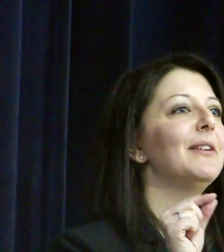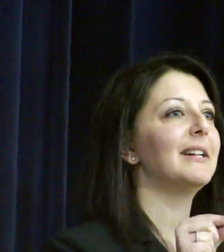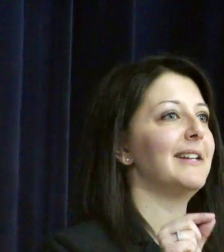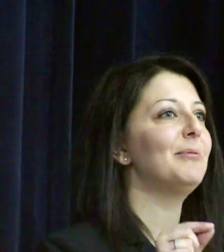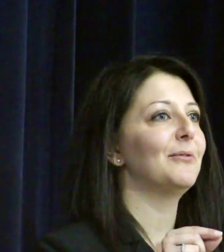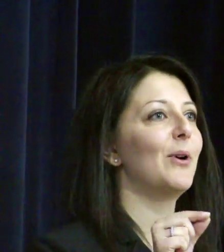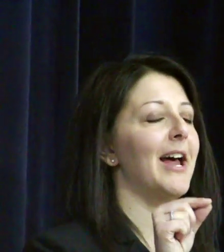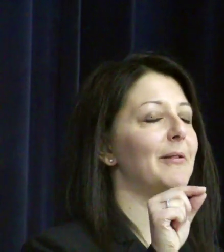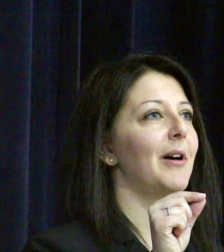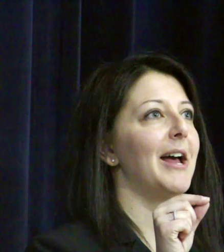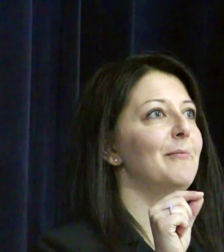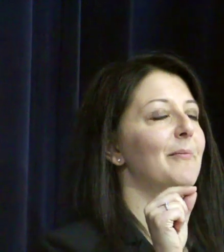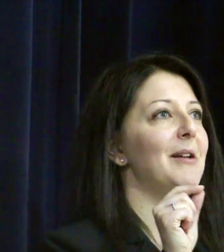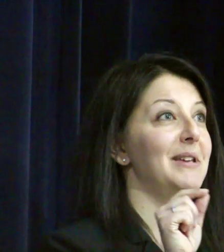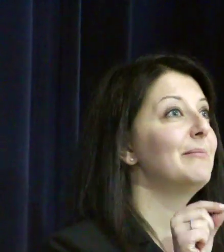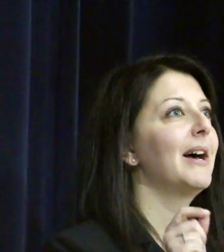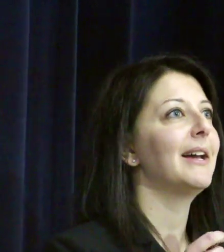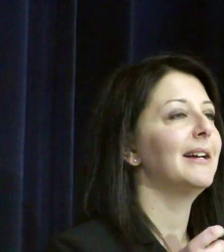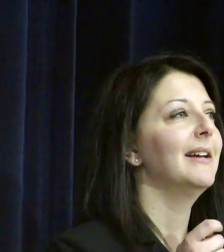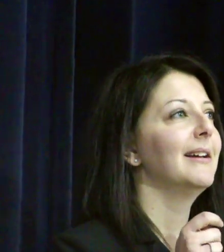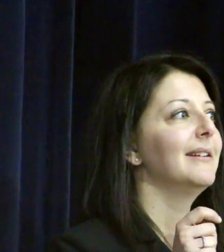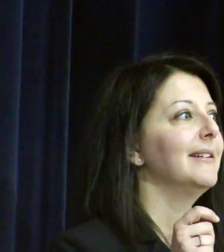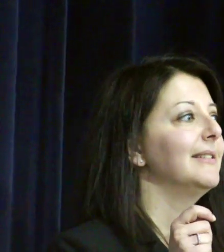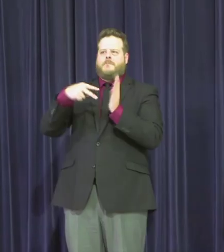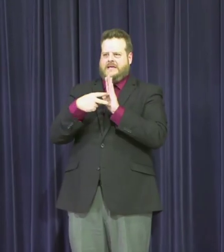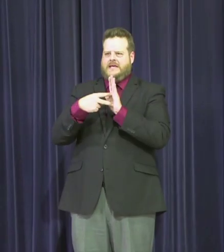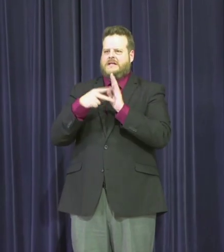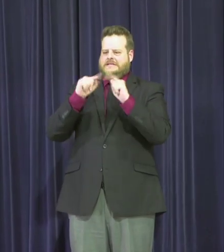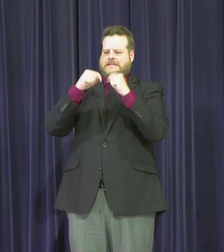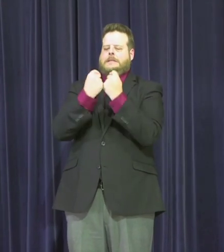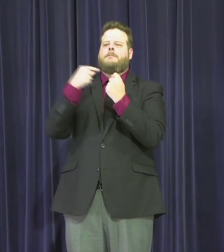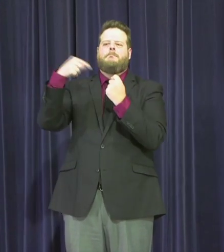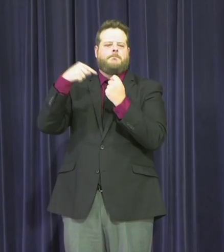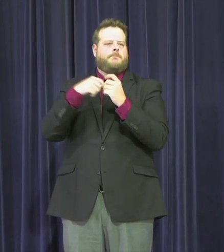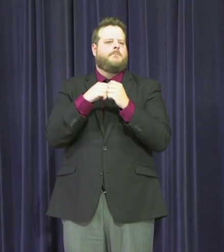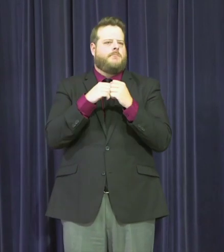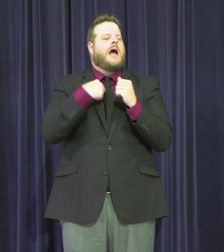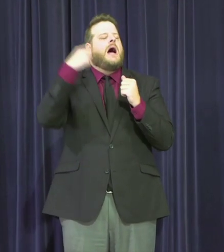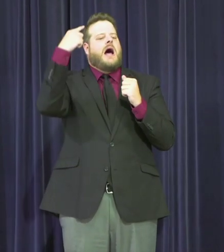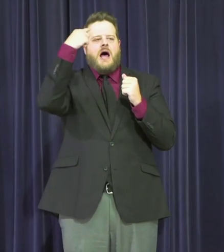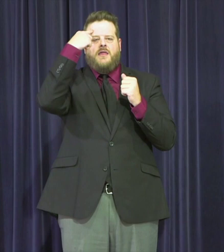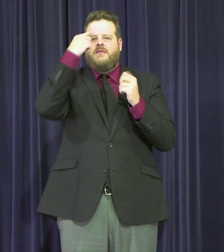I want to give an example of what I mean by "team" because it's important.